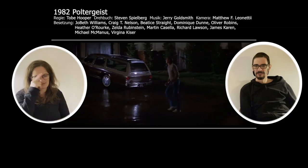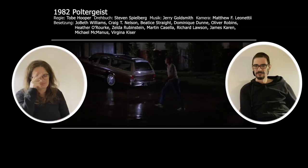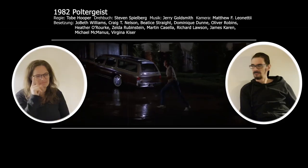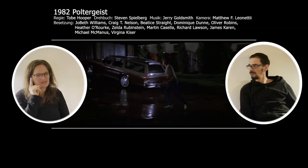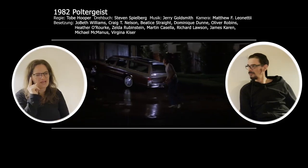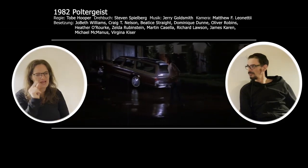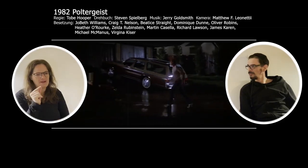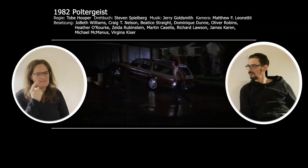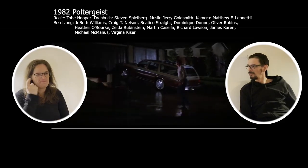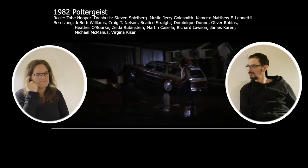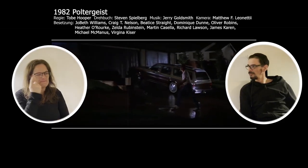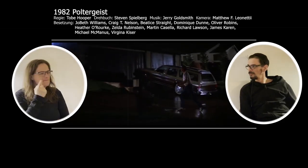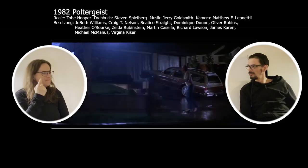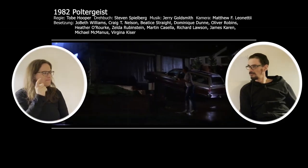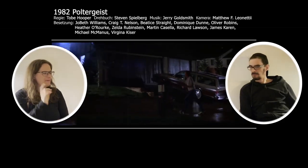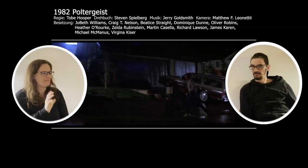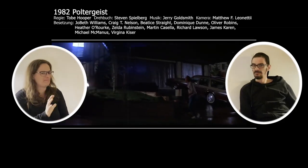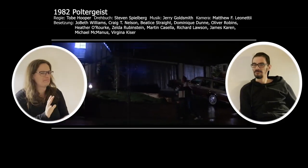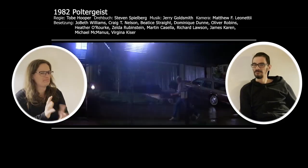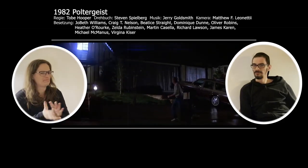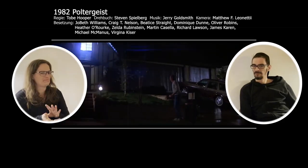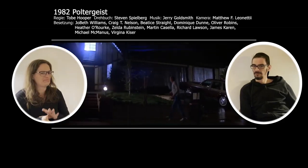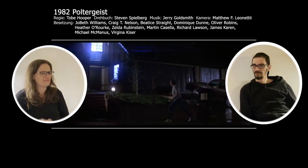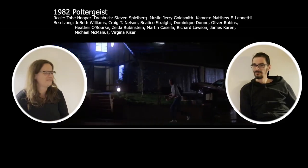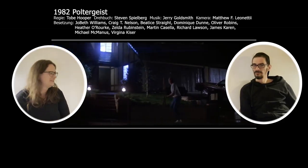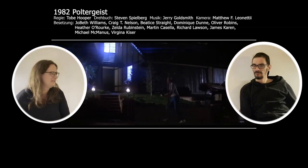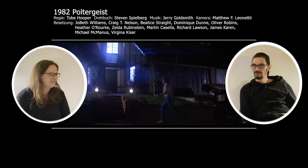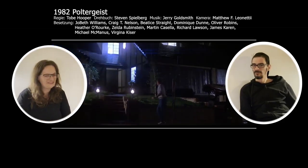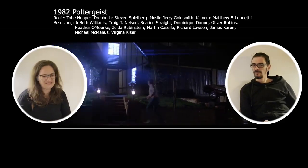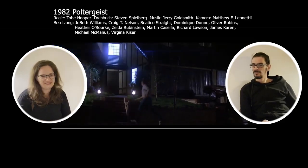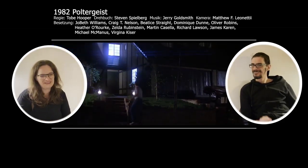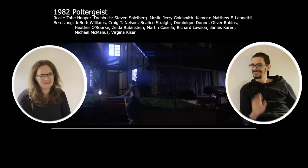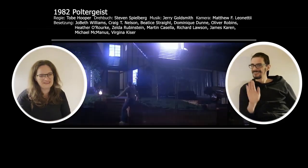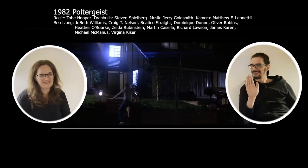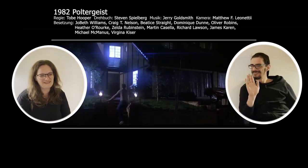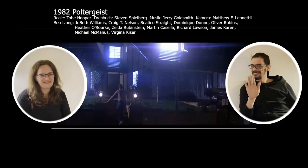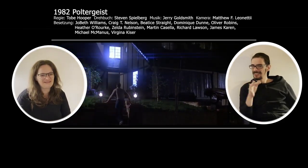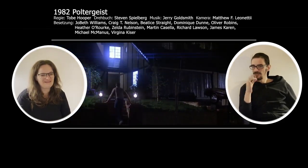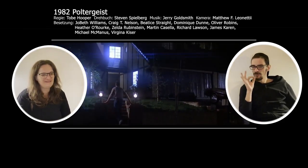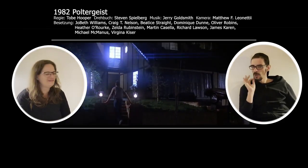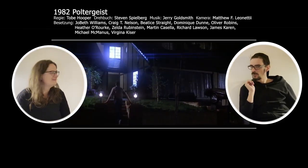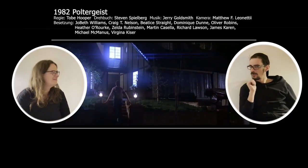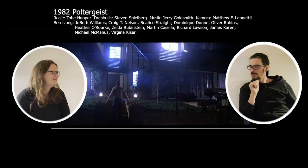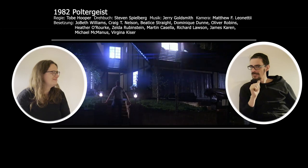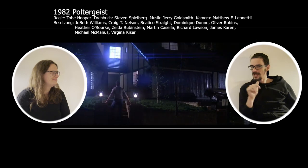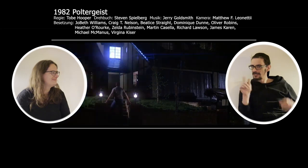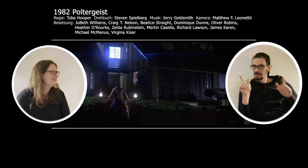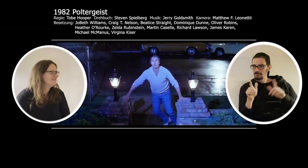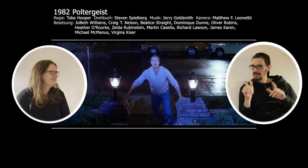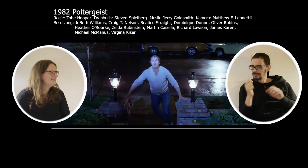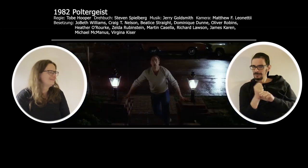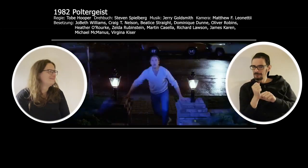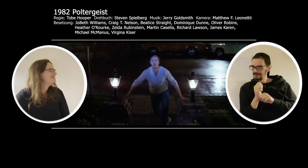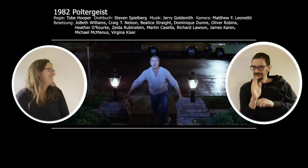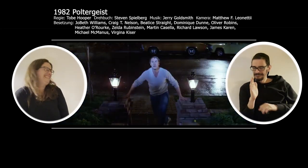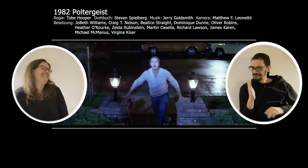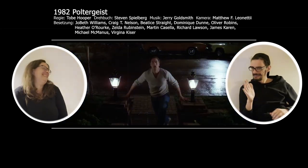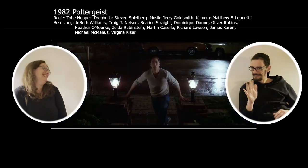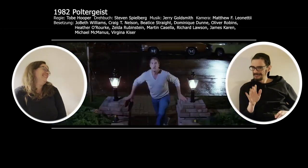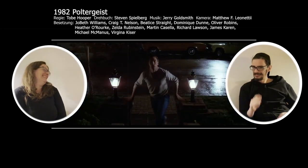The father now comes home and wonders what is going wrong. I can say with certainty, that his wife is not throwing a party.